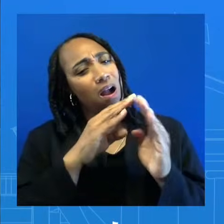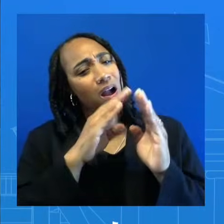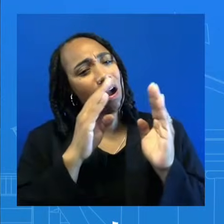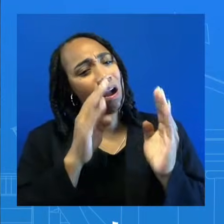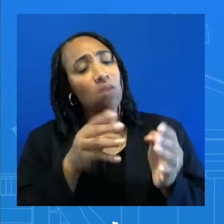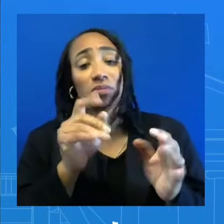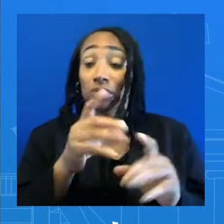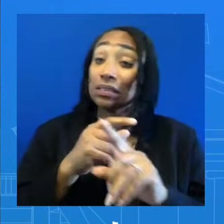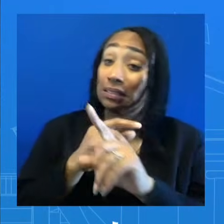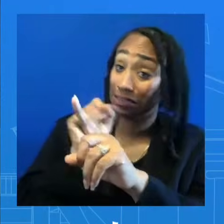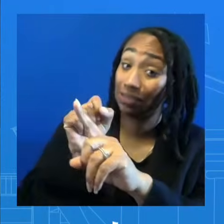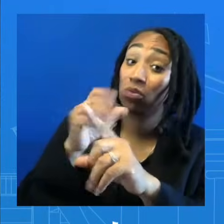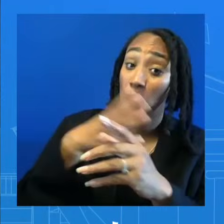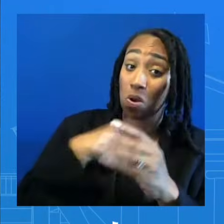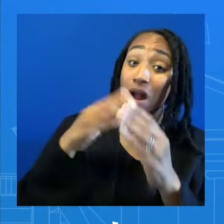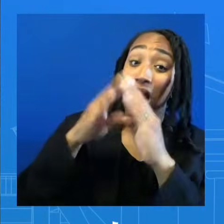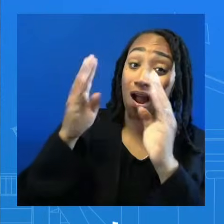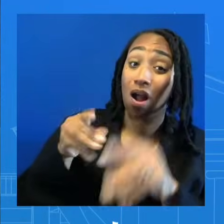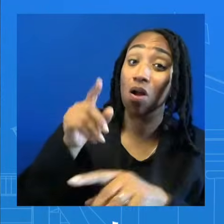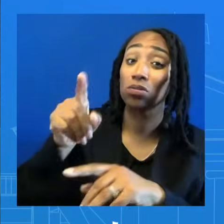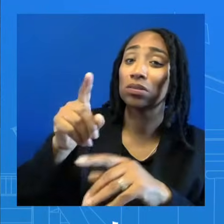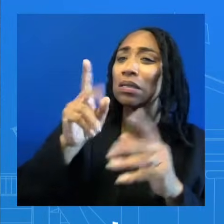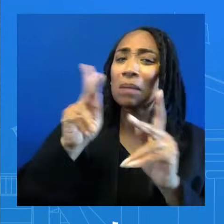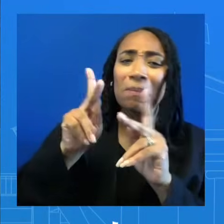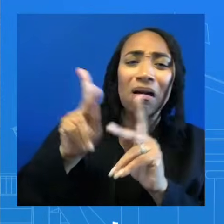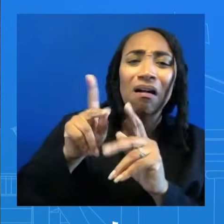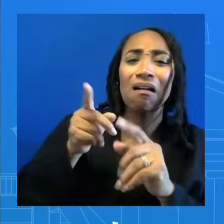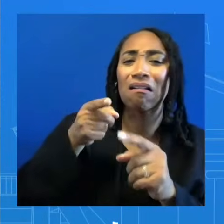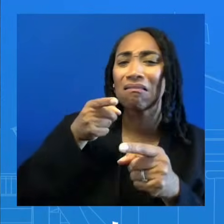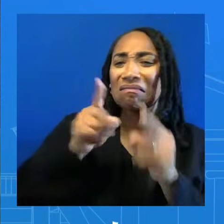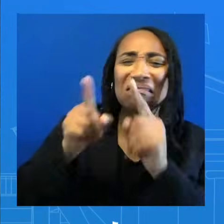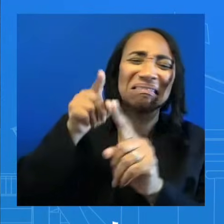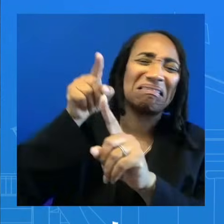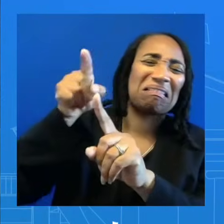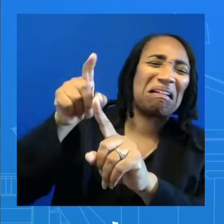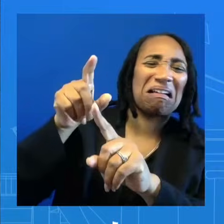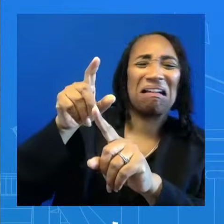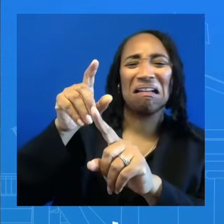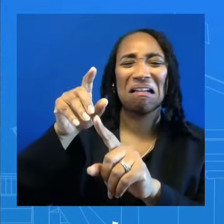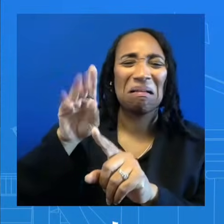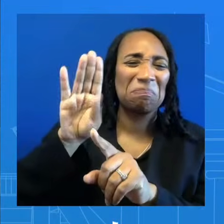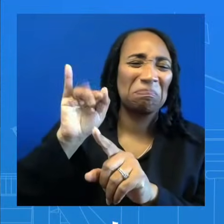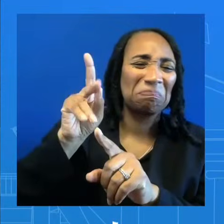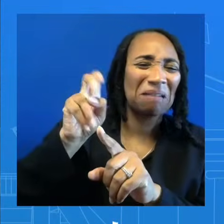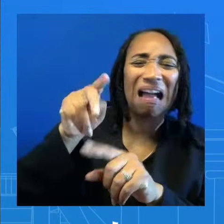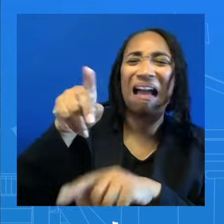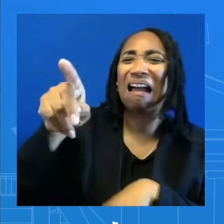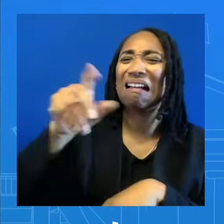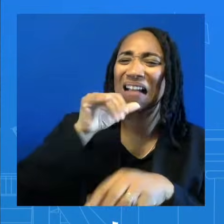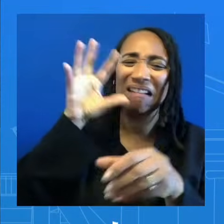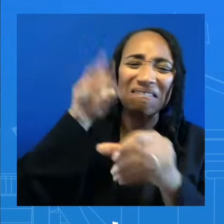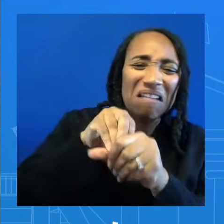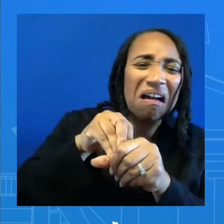She said it was clear that the White House was "not part of this process." And she called the president's rationale "an attack on the judicial system."